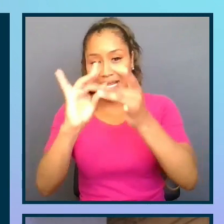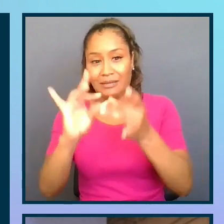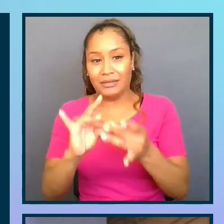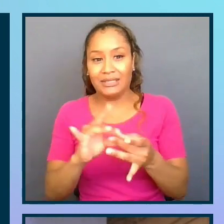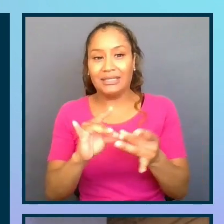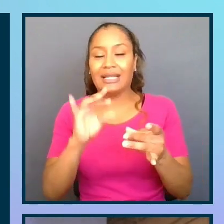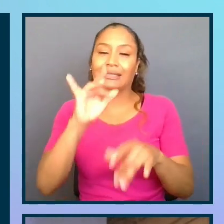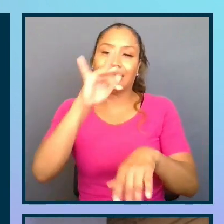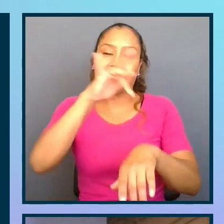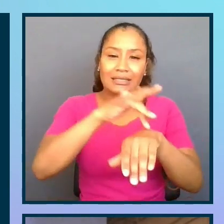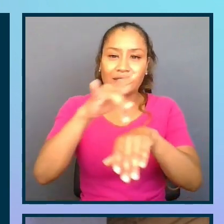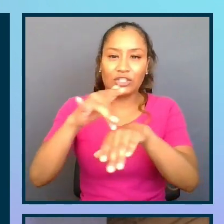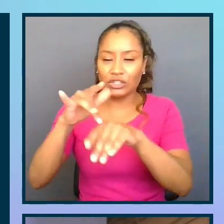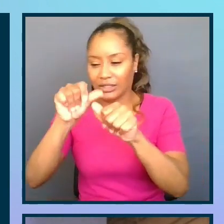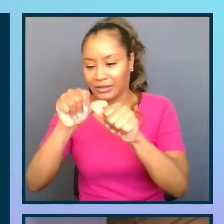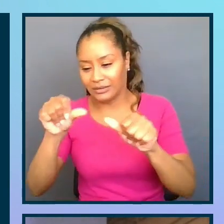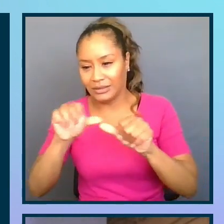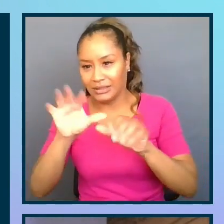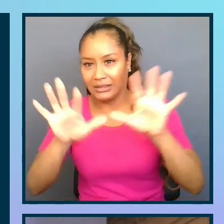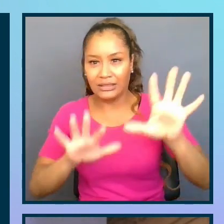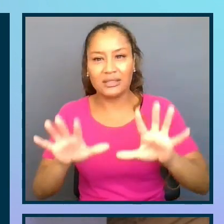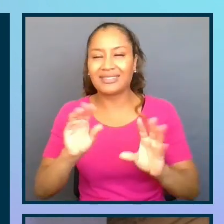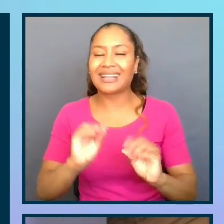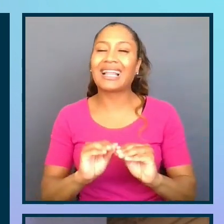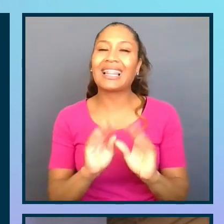All these sorts of things are clearly labeled on the specs.